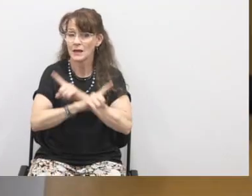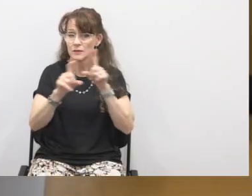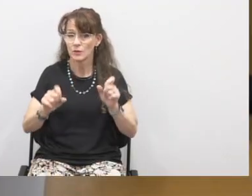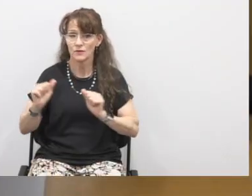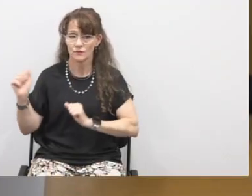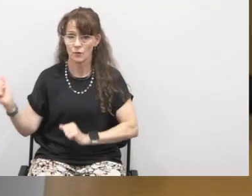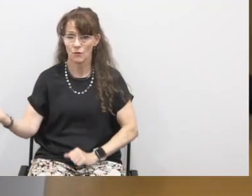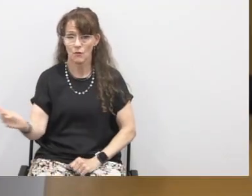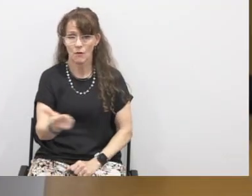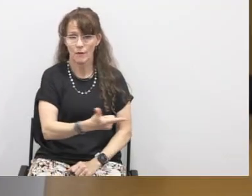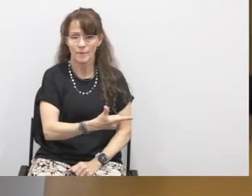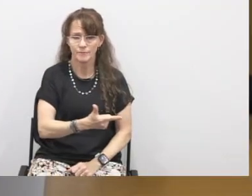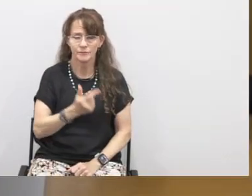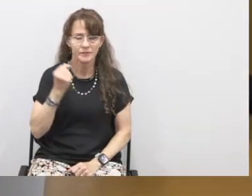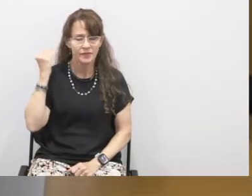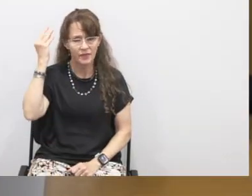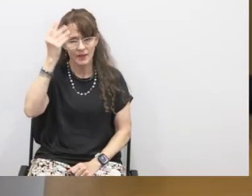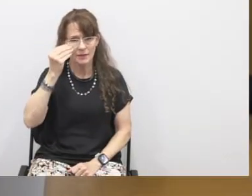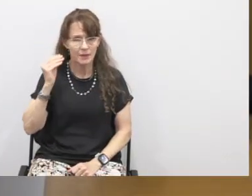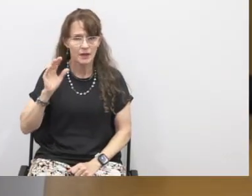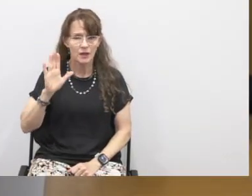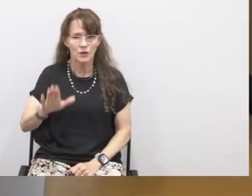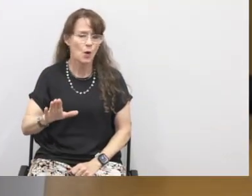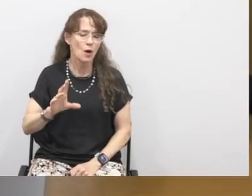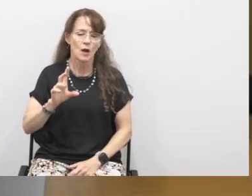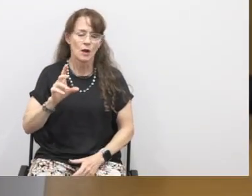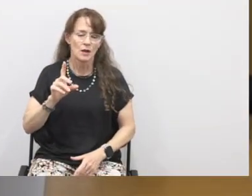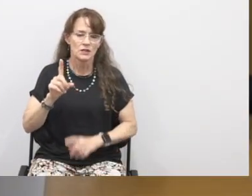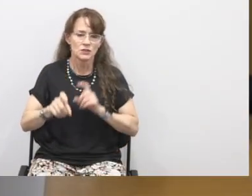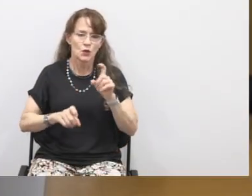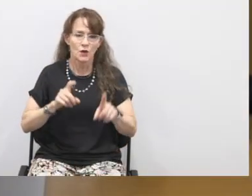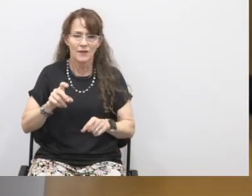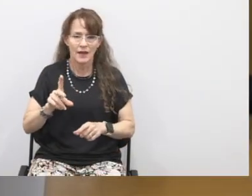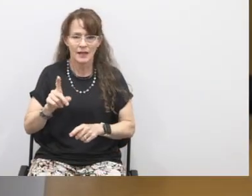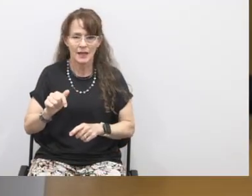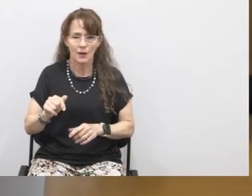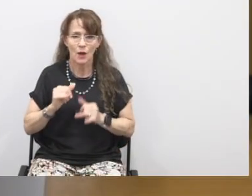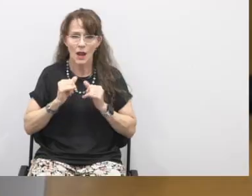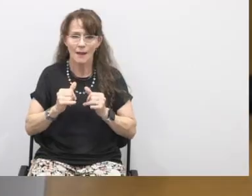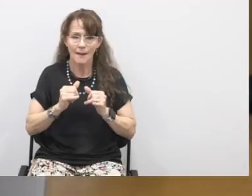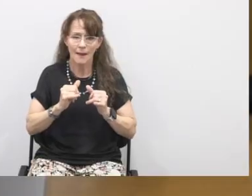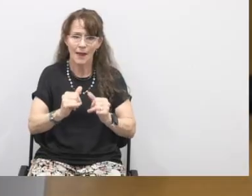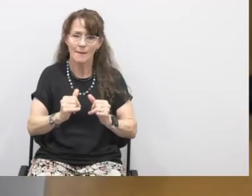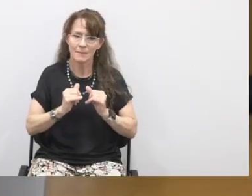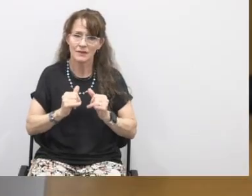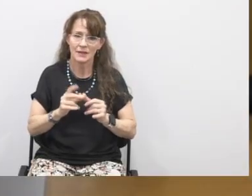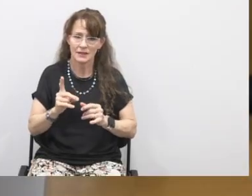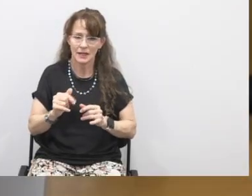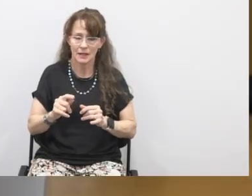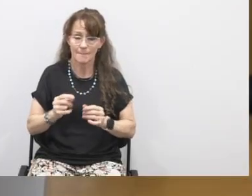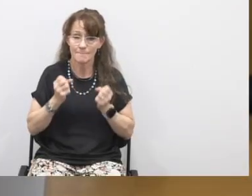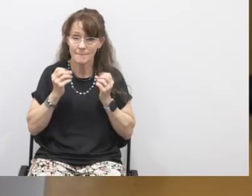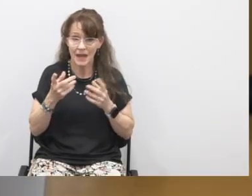and just to think about your pulse survey data and/or empathy data, because a number of you actually went out